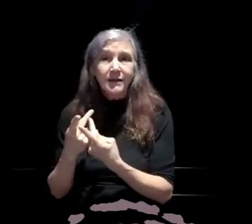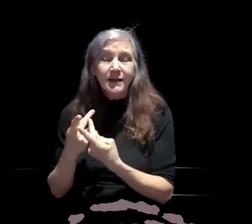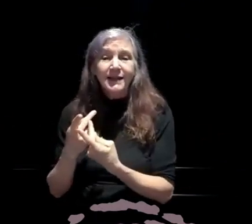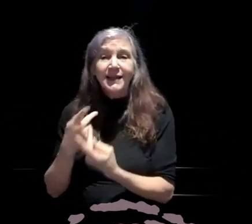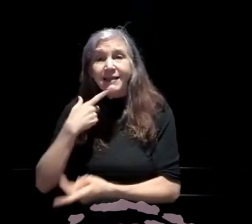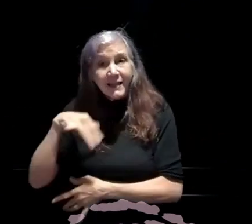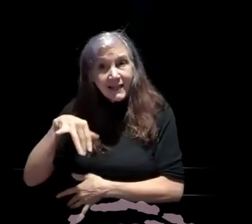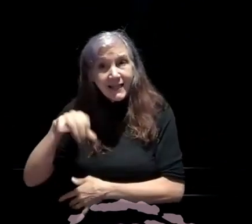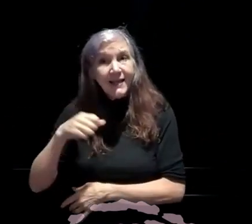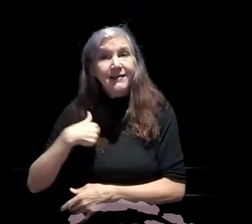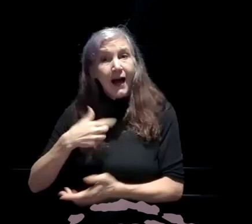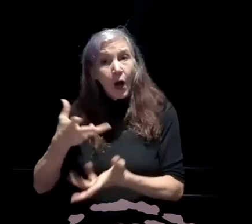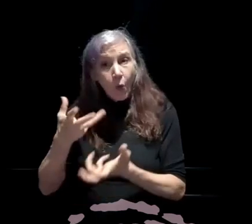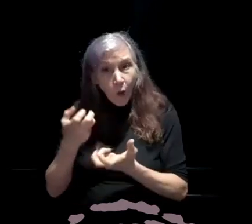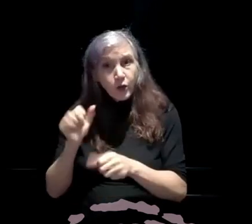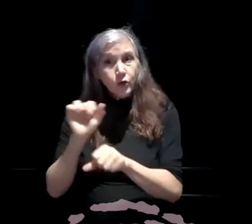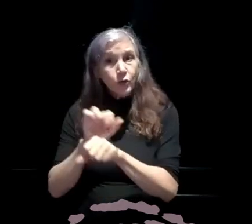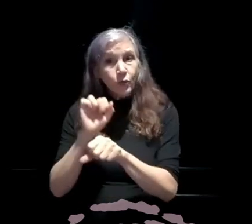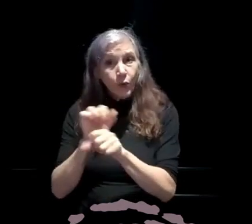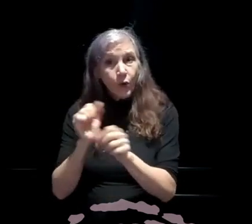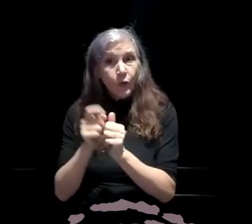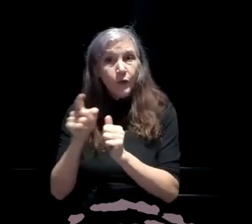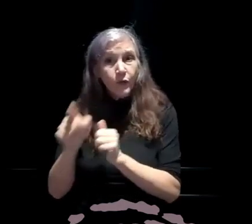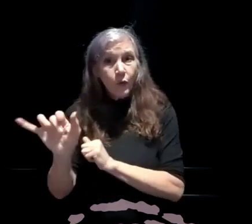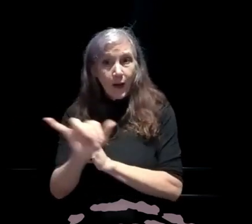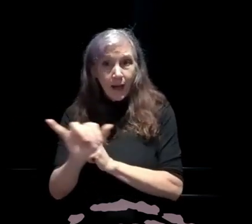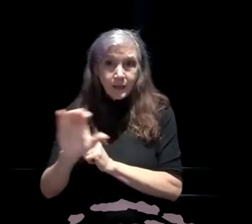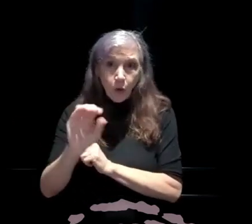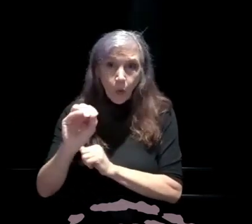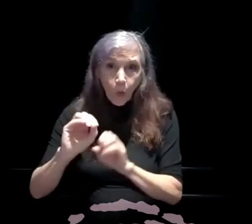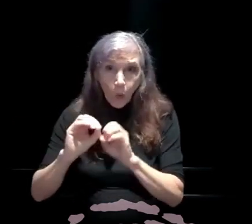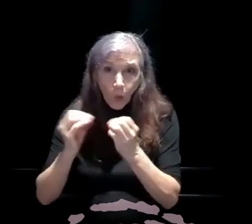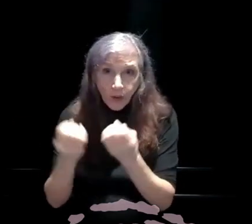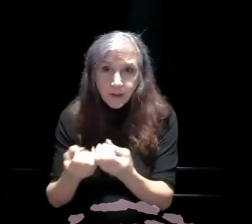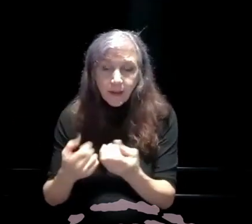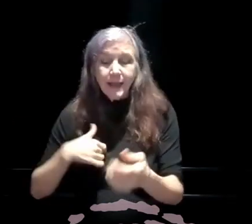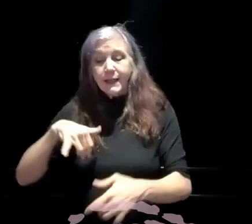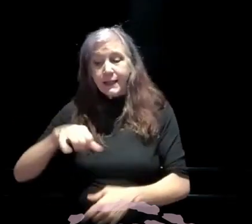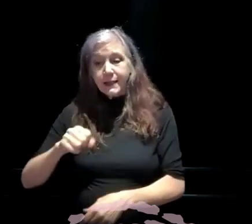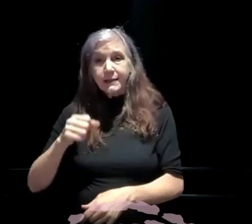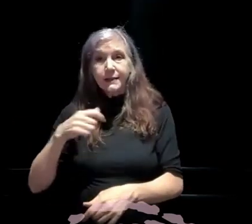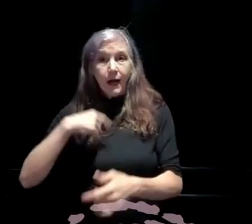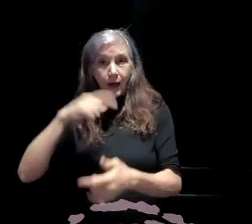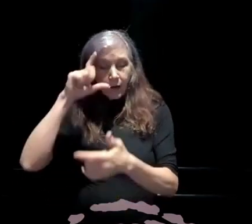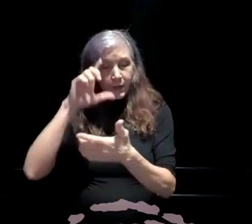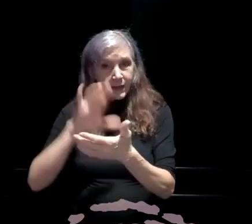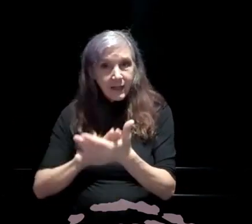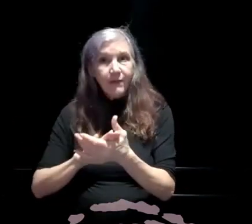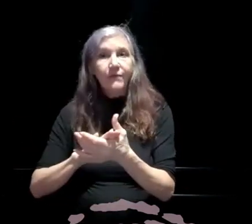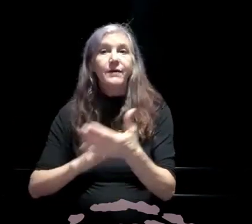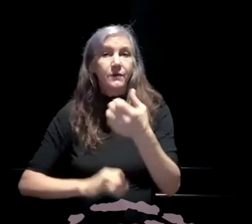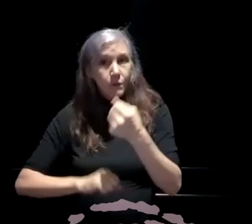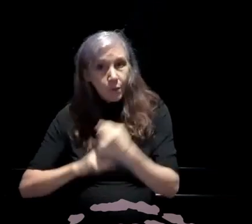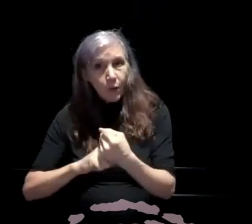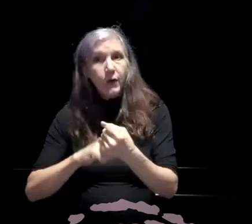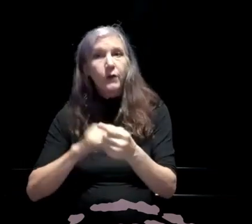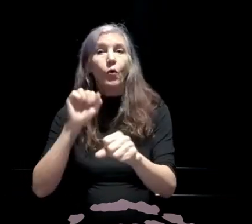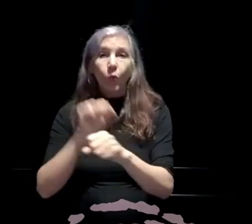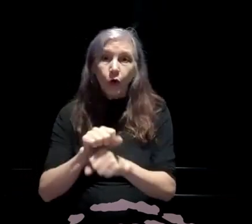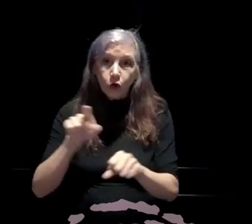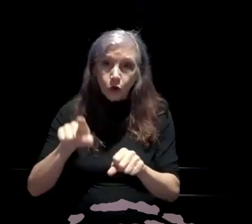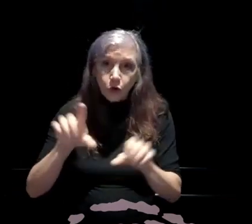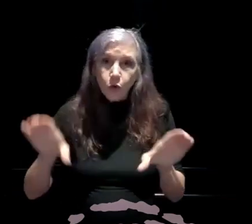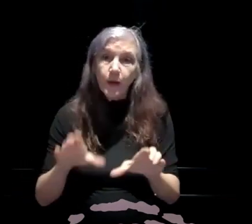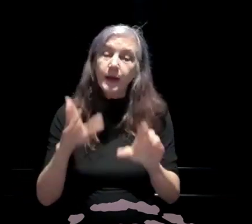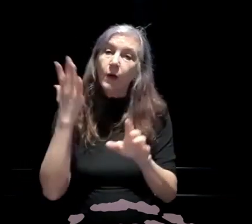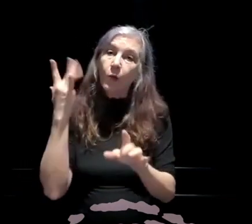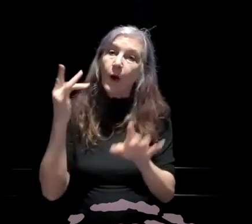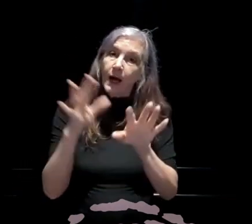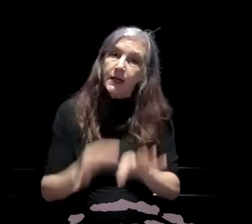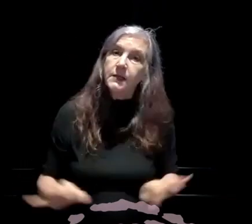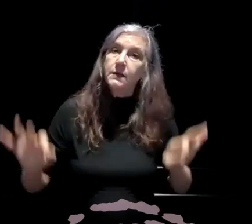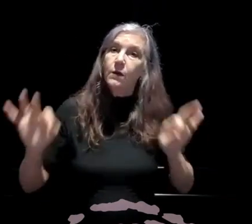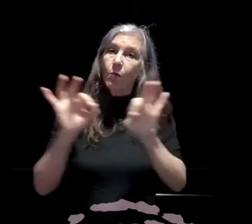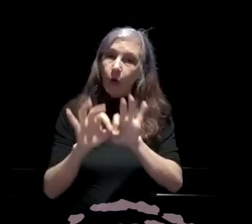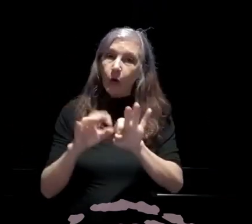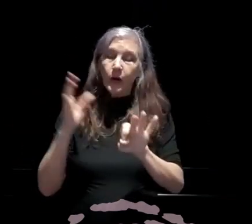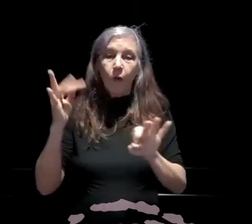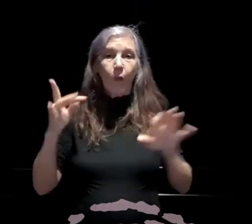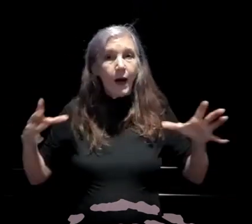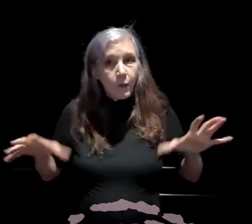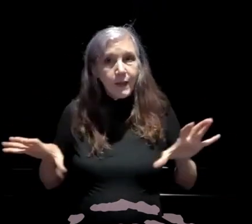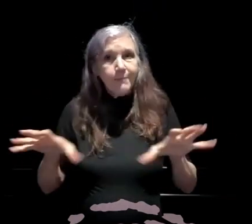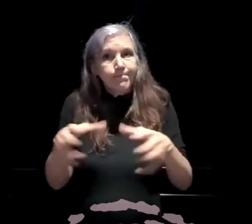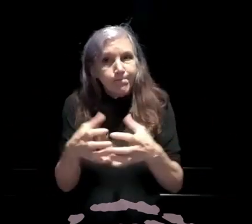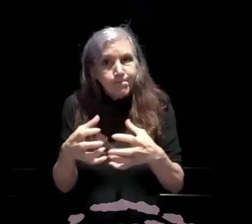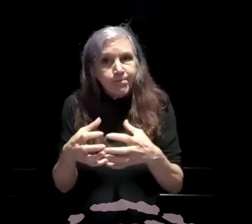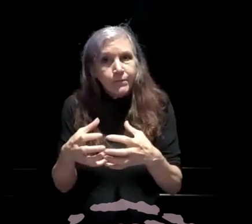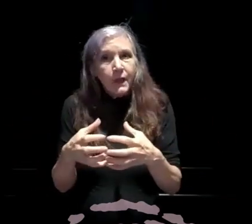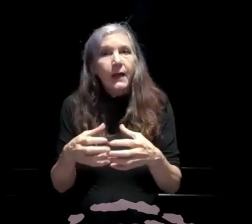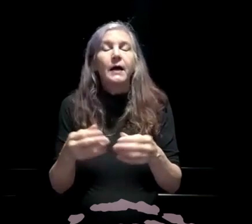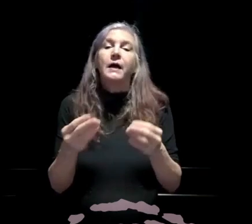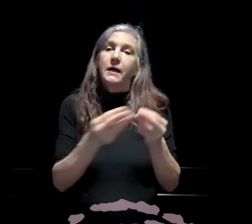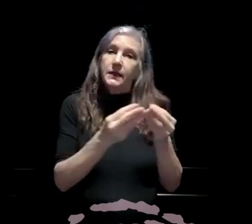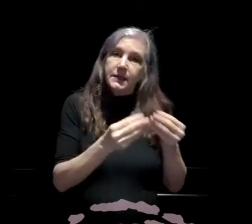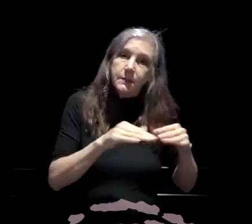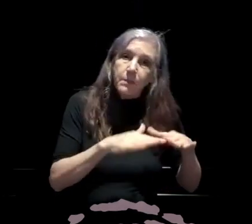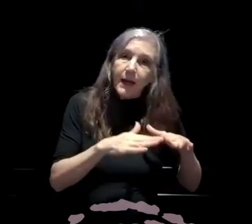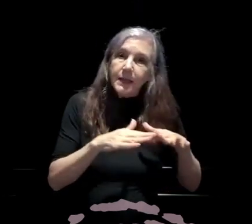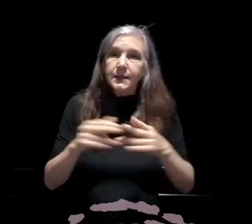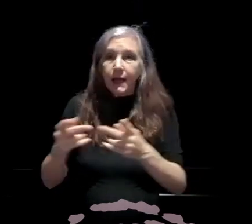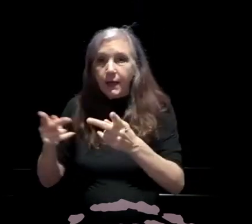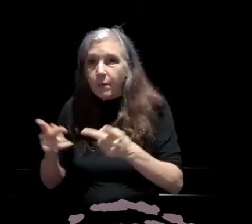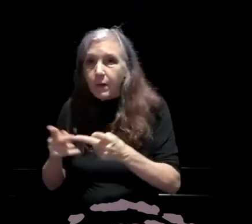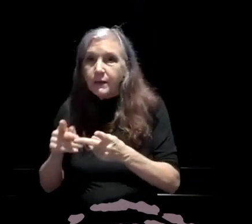Yes, we understand and believe the work that you were doing and the fundamental importance of why we are coming together to create space in place through the arts.